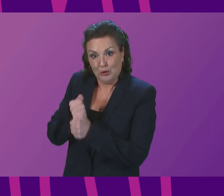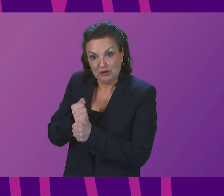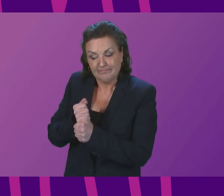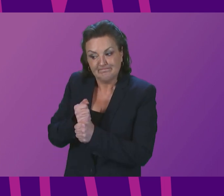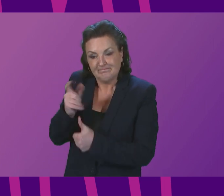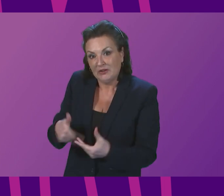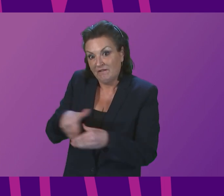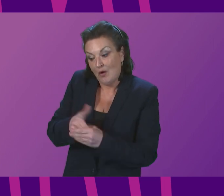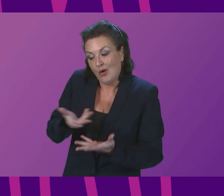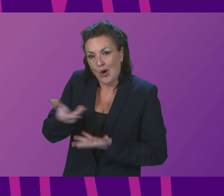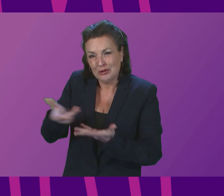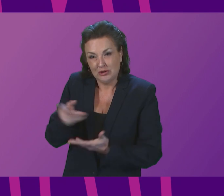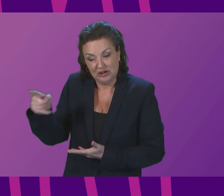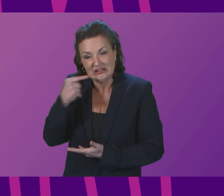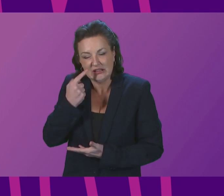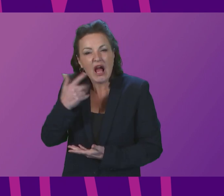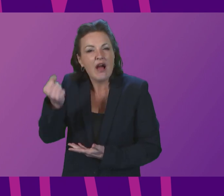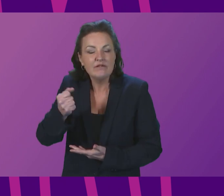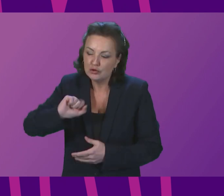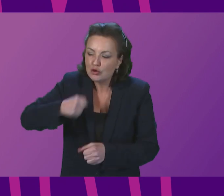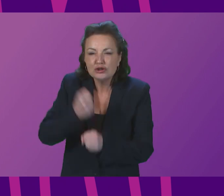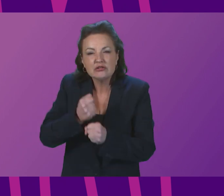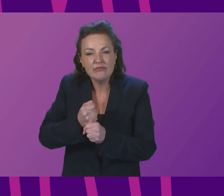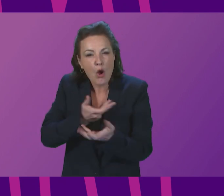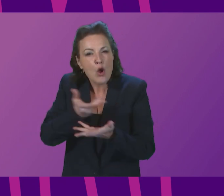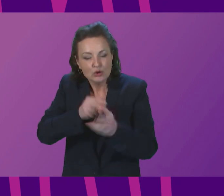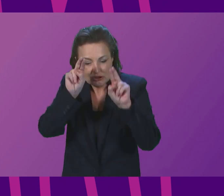She explains that filling in the responses is quite difficult for victims, as it brings